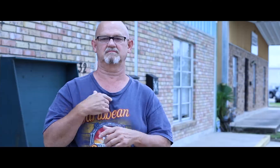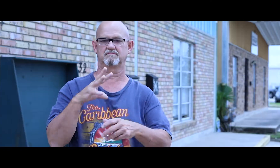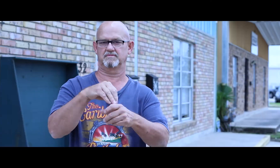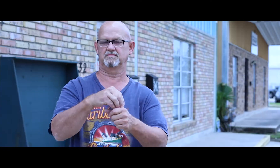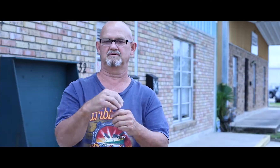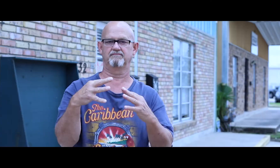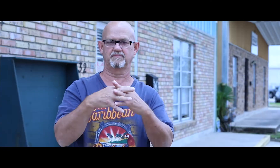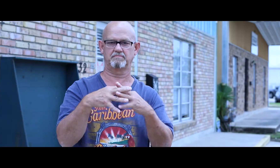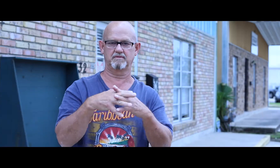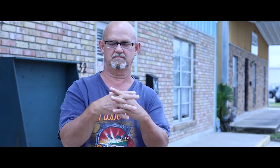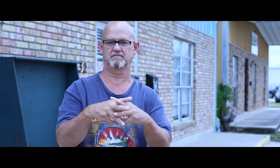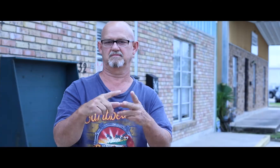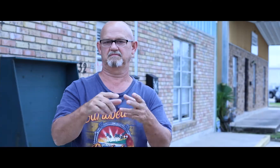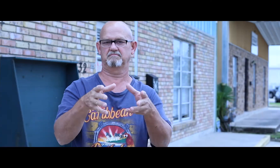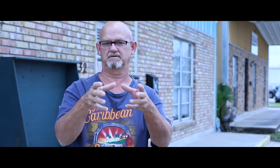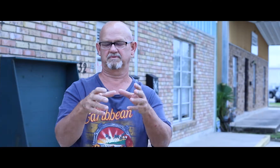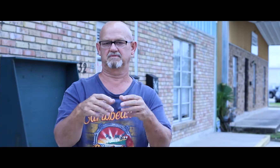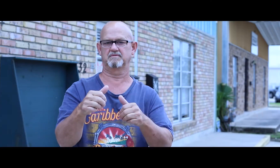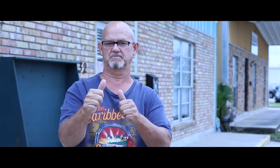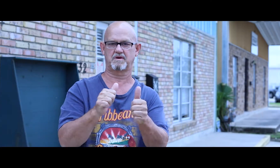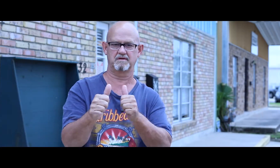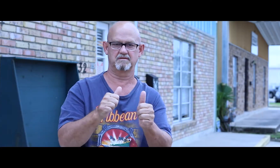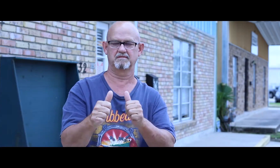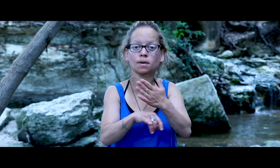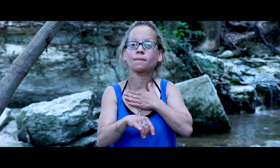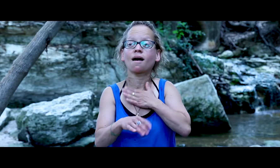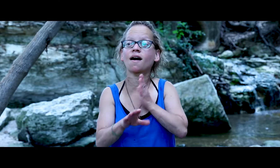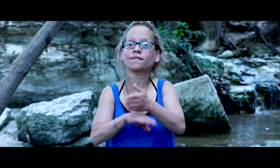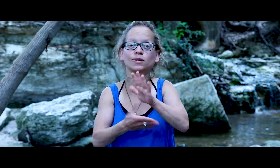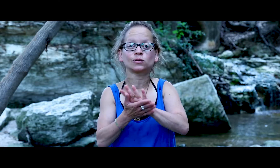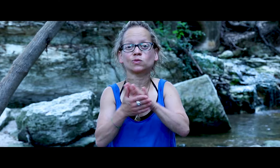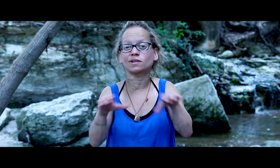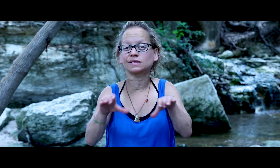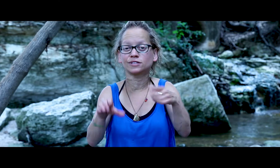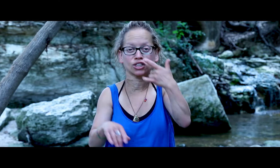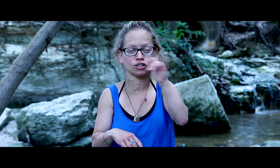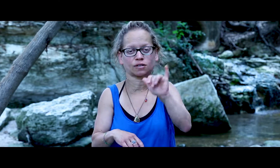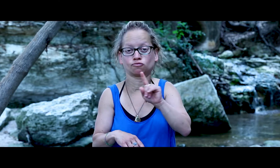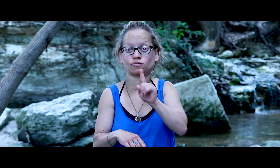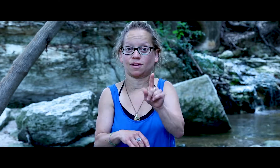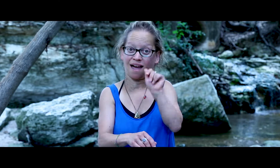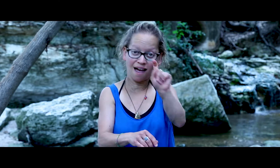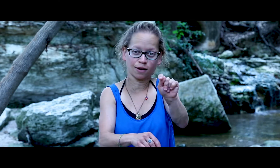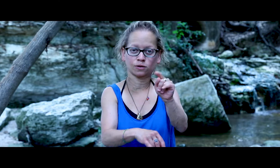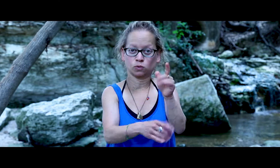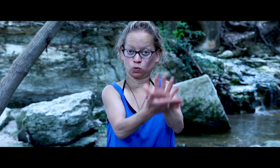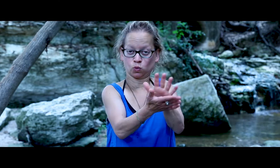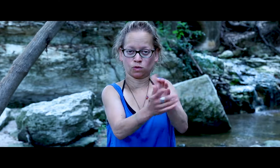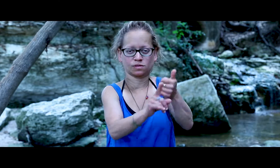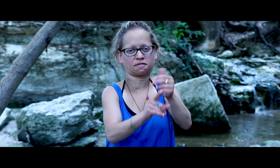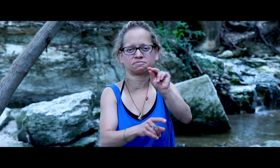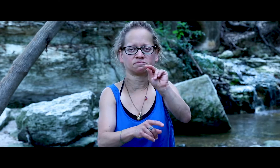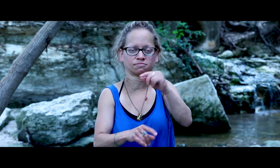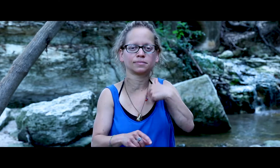I was involved with football, basketball, and track. My after-school activities didn't actually happen at school.